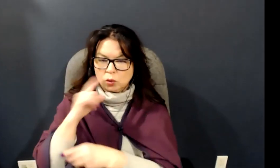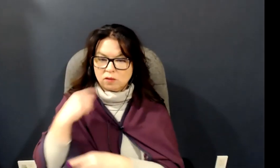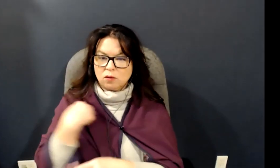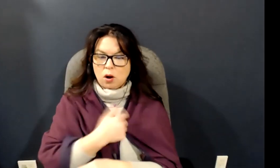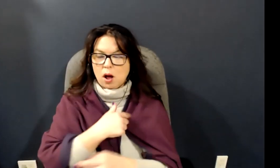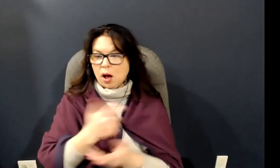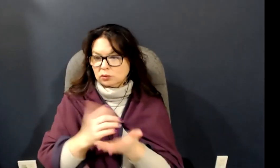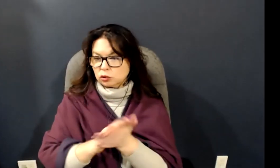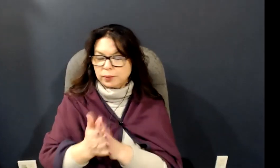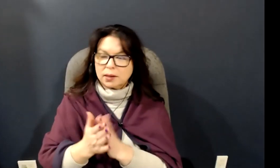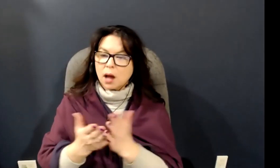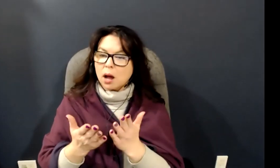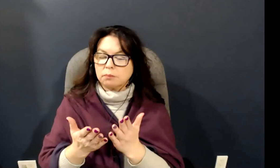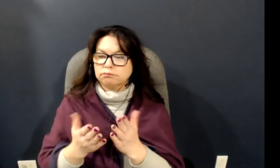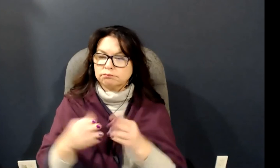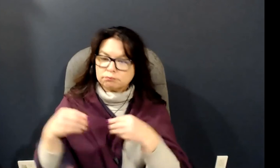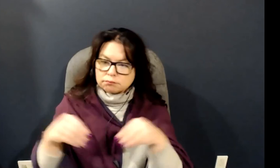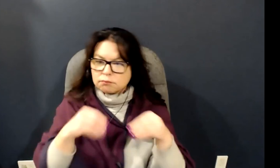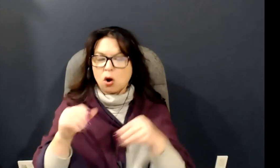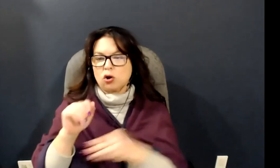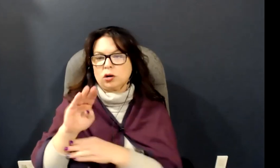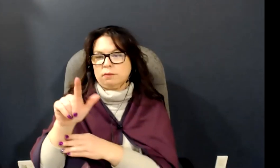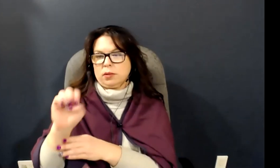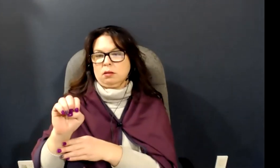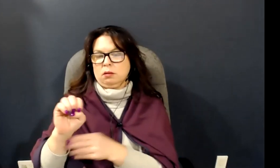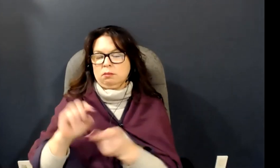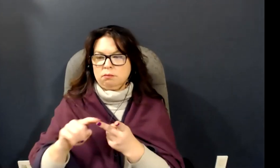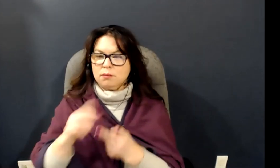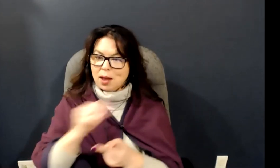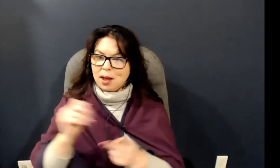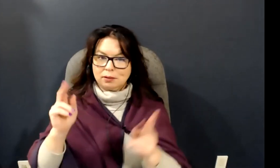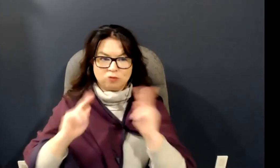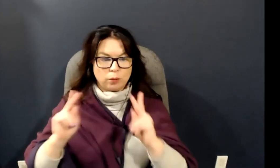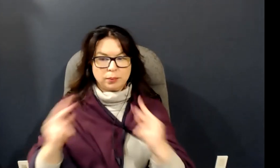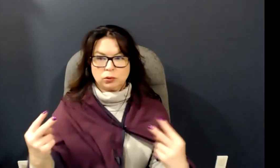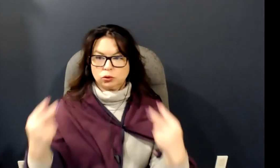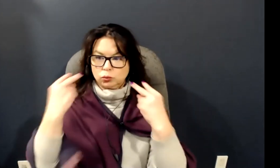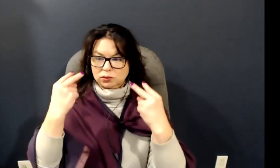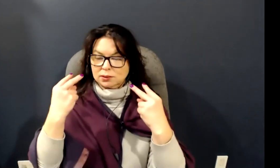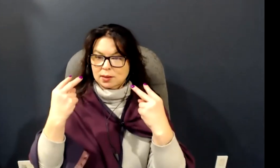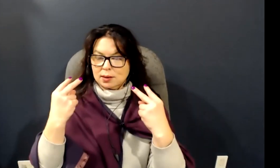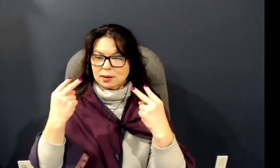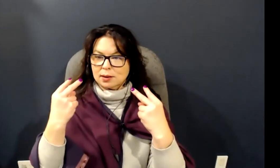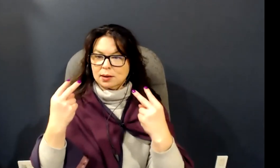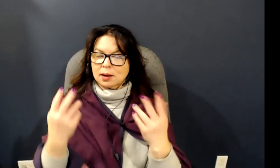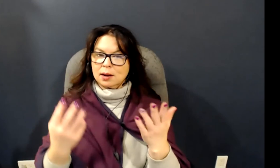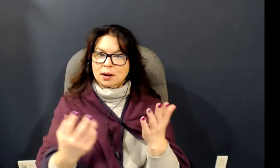and how we actually embrace them as being these kinds of social practice people that